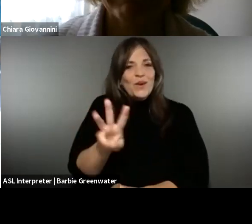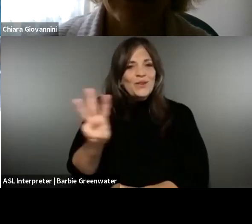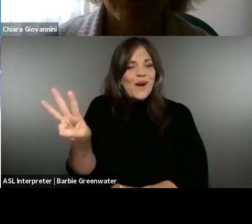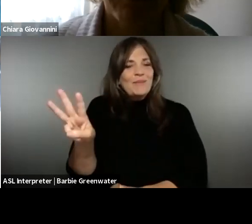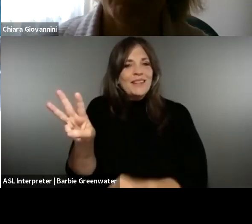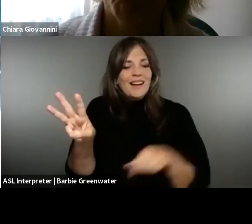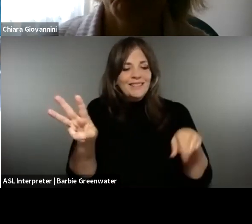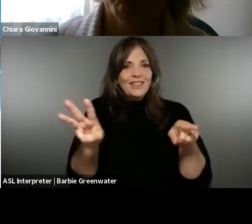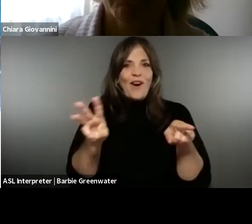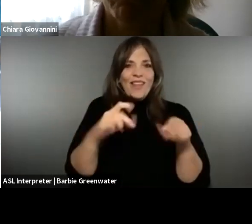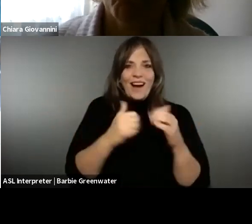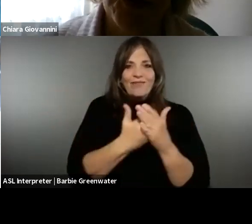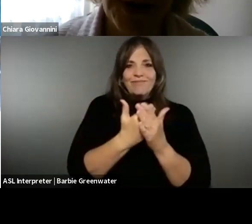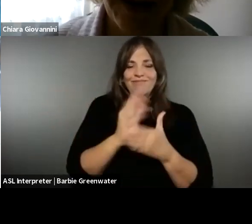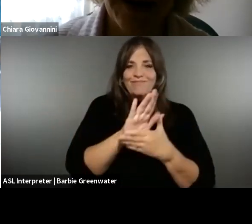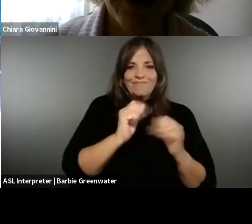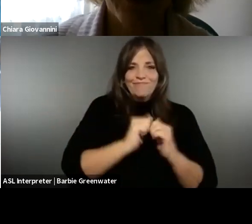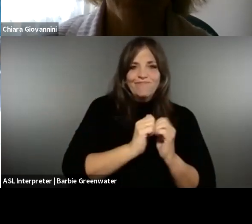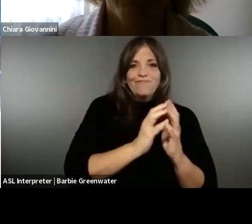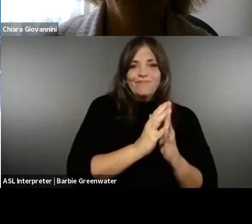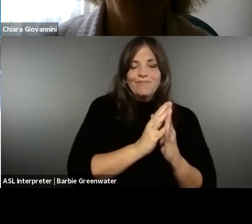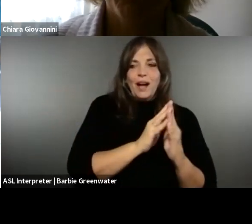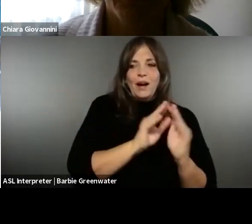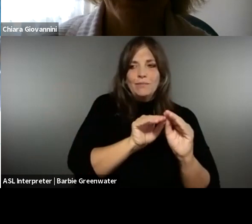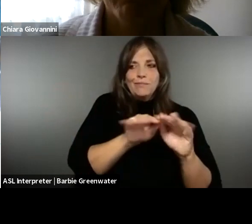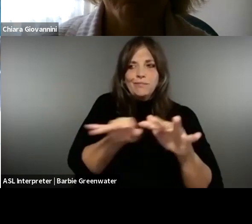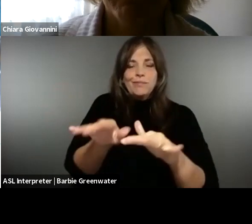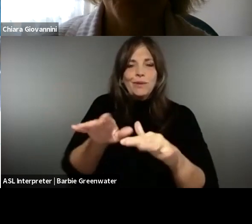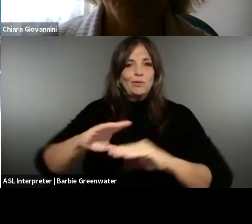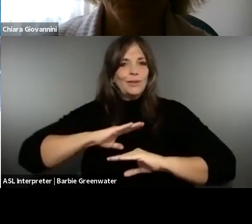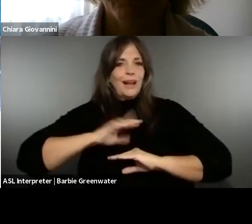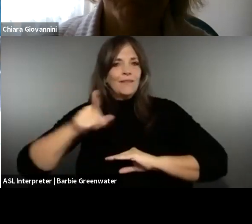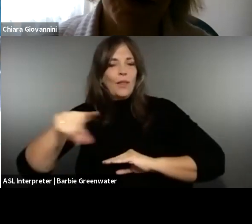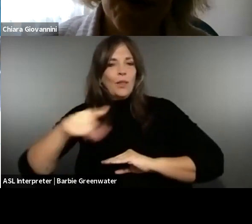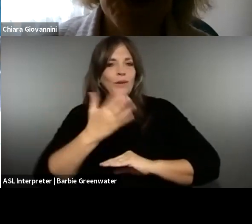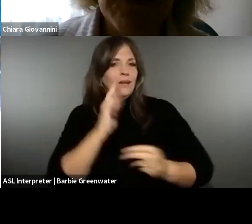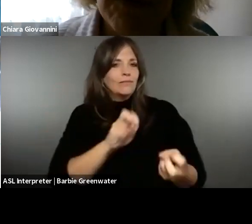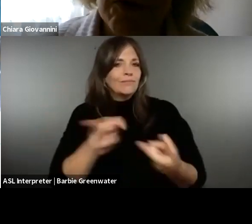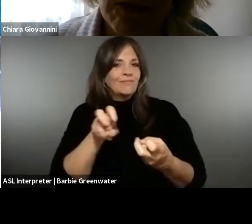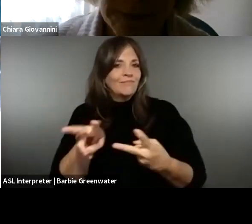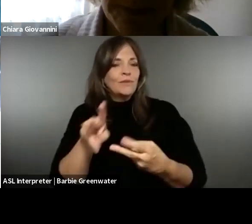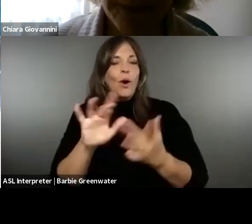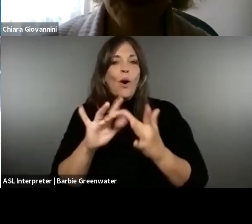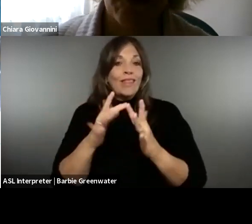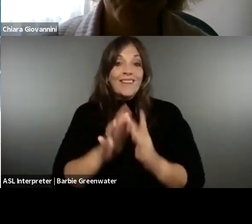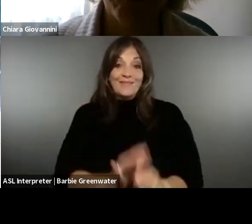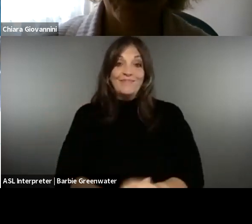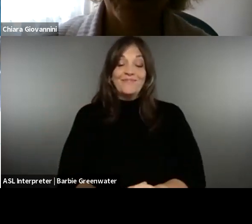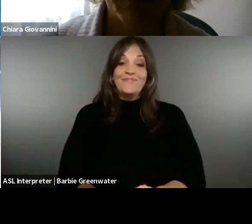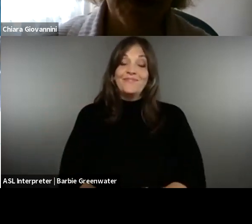is who is going to design those websites? Who is going to create the software for those websites to be put